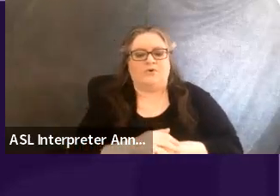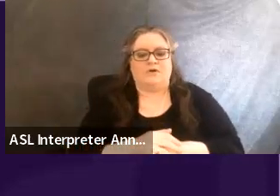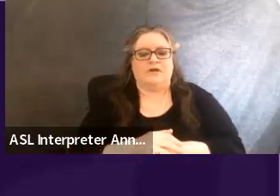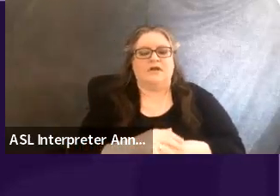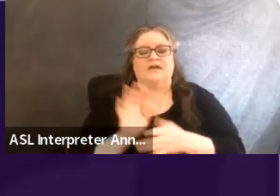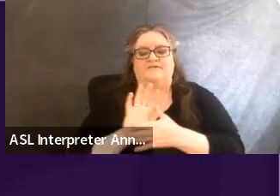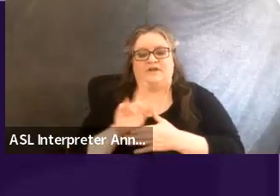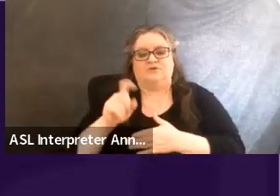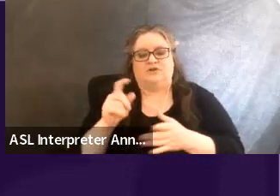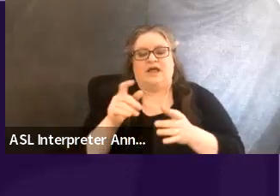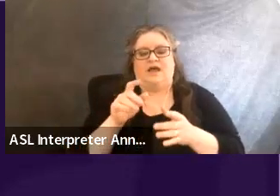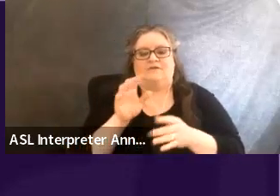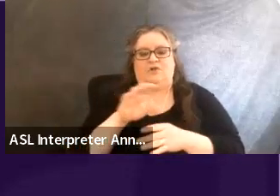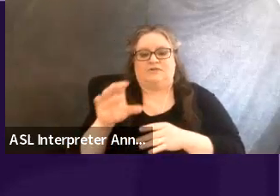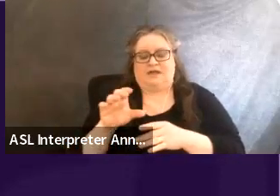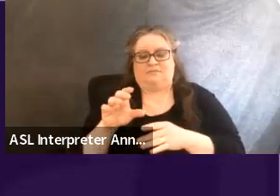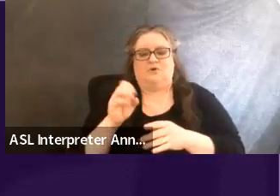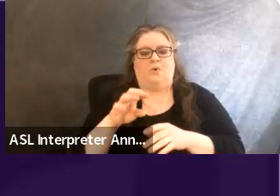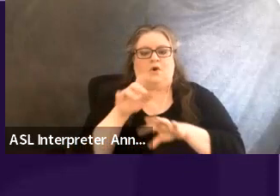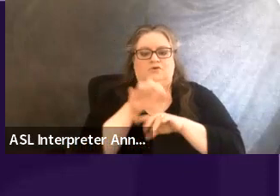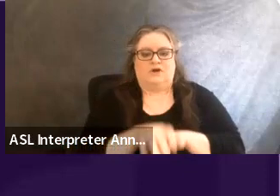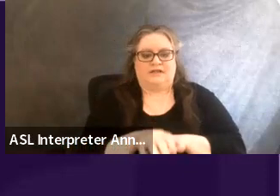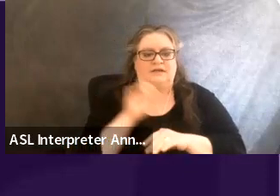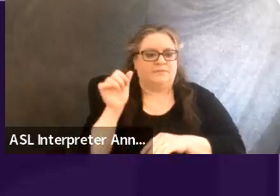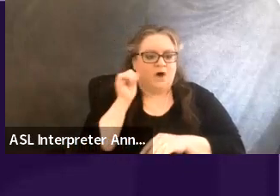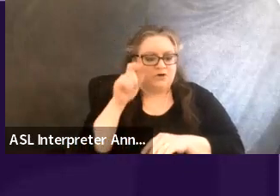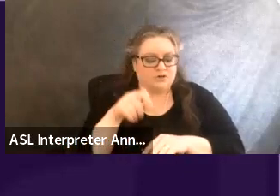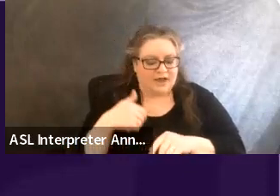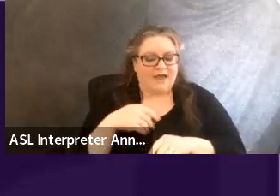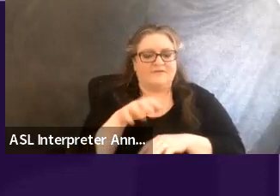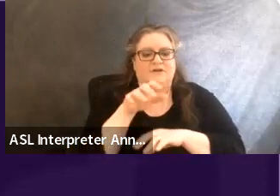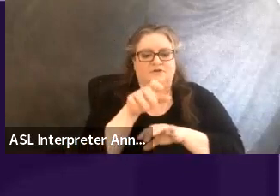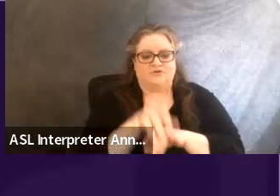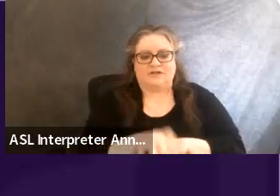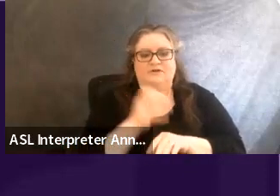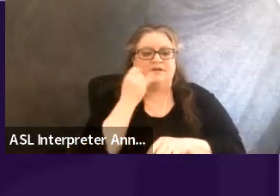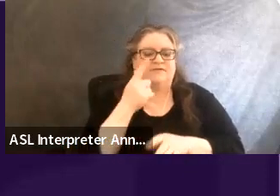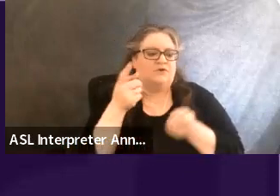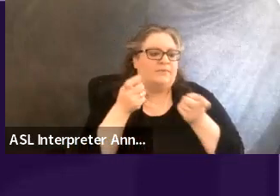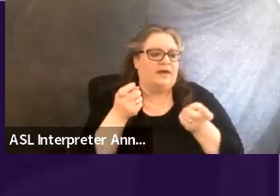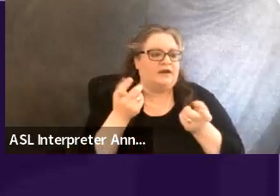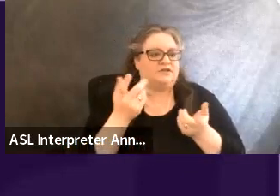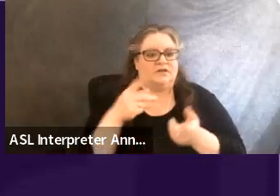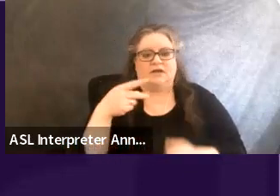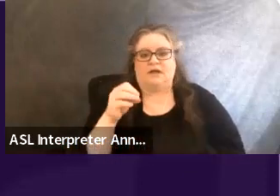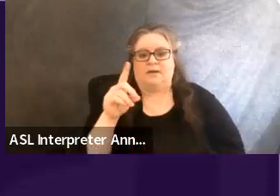and transcripts. Audio should have a transcript. So, for example, if you're managing a podcast website,